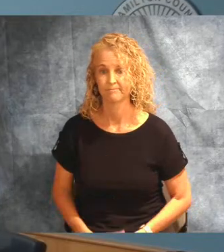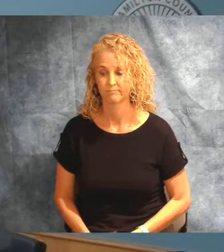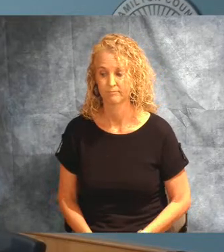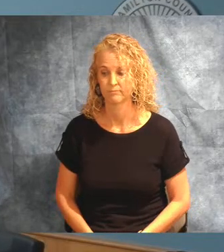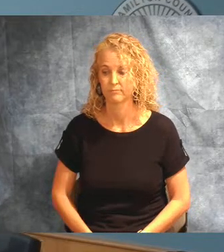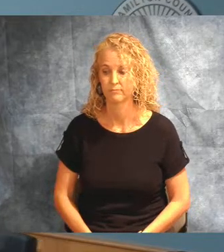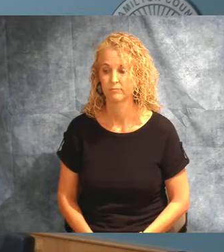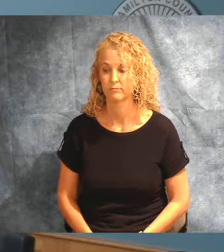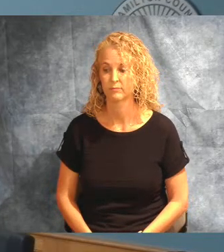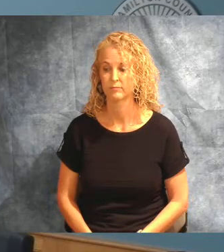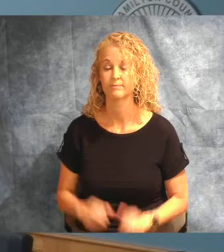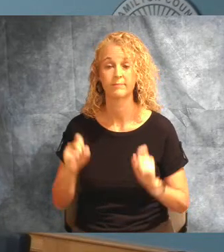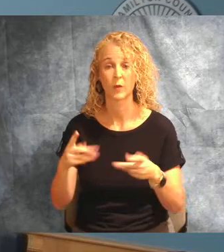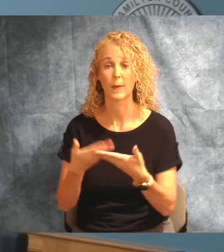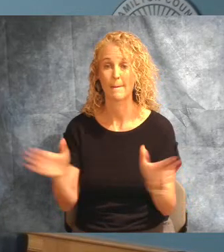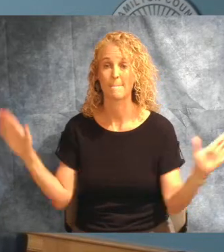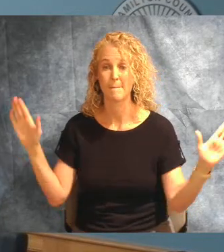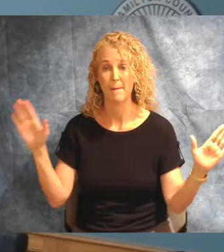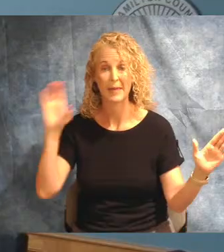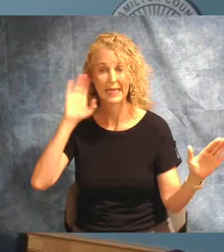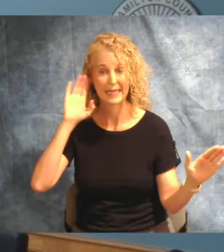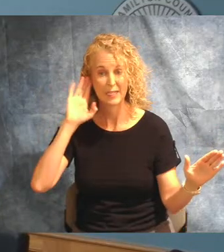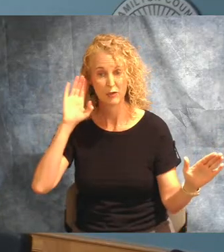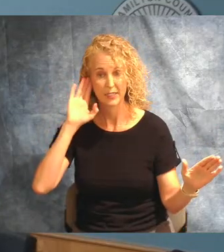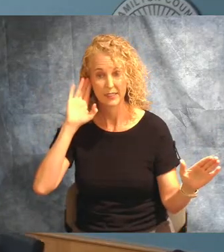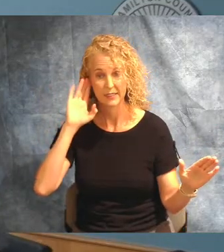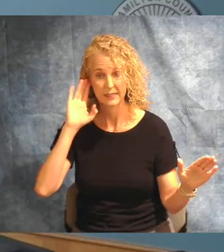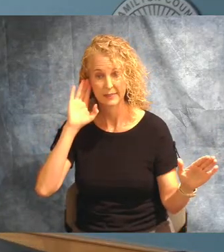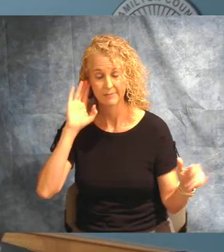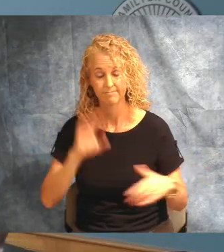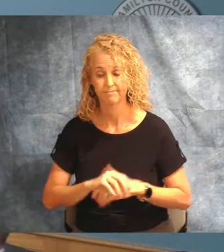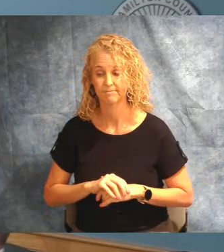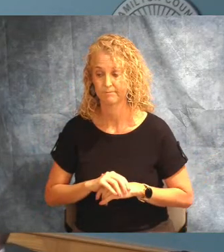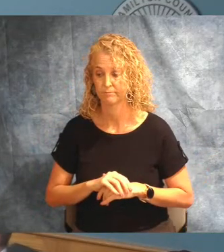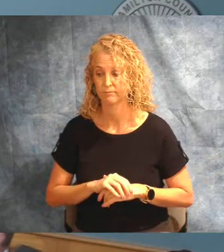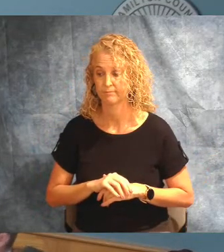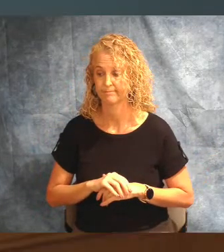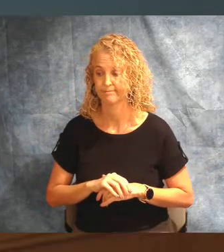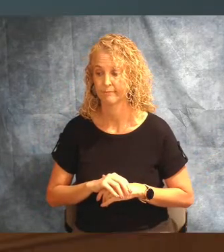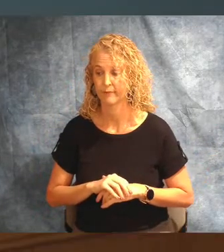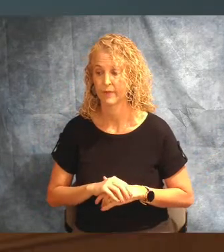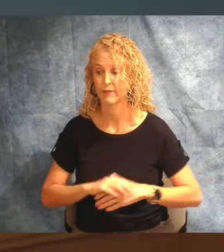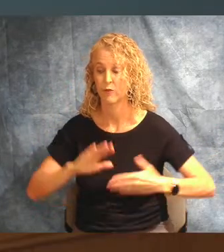Let's move on to our public hearing. we have a public hearing for community and economic